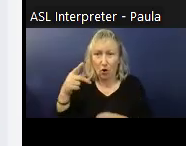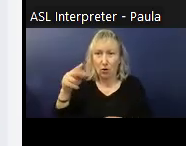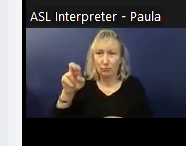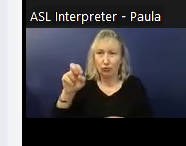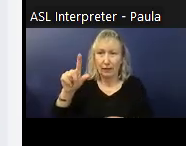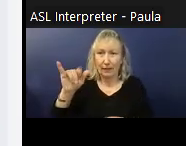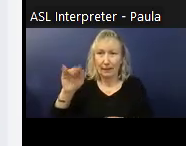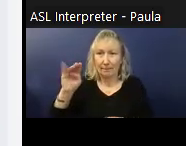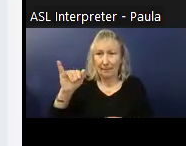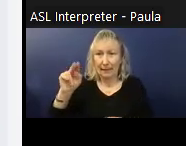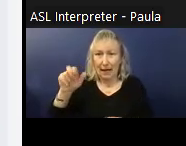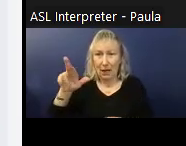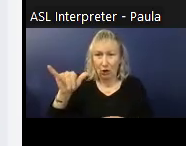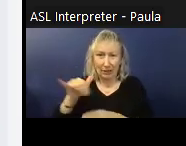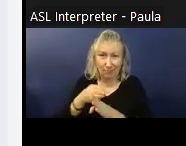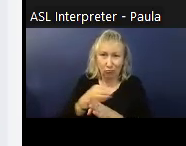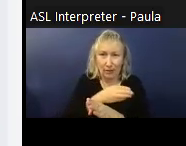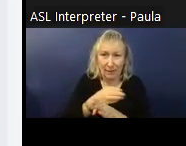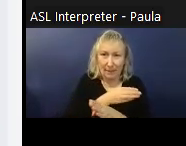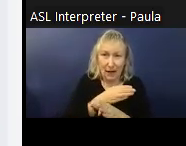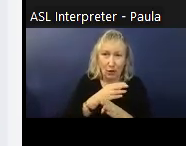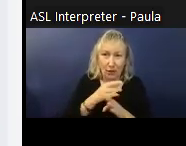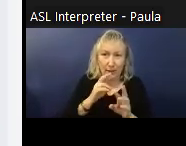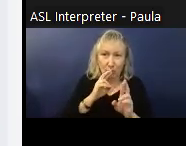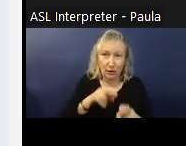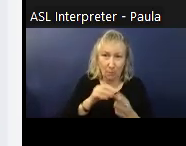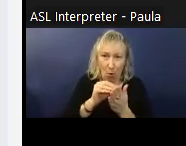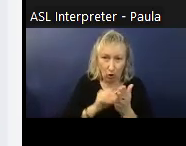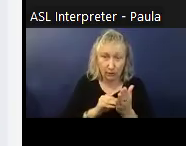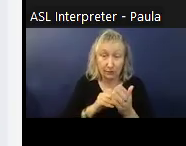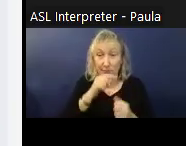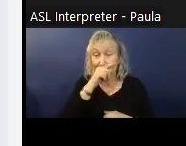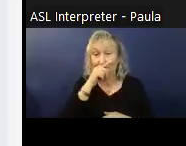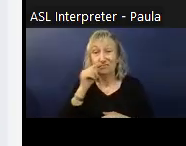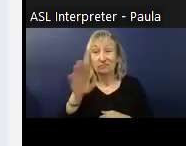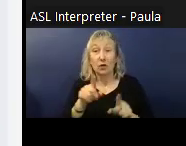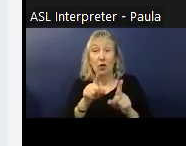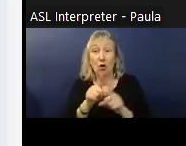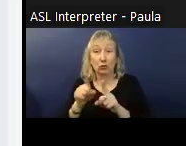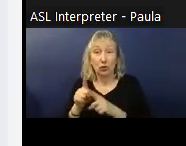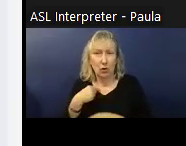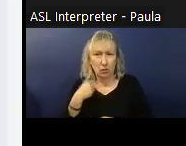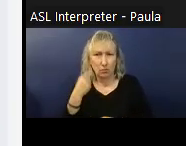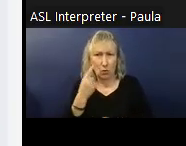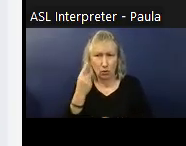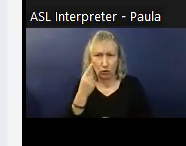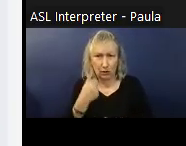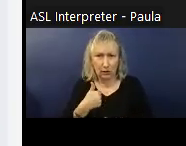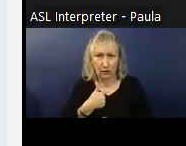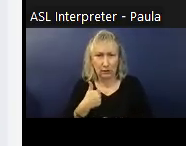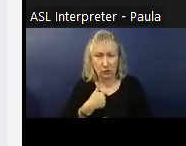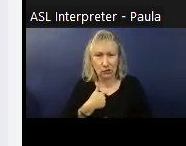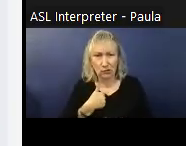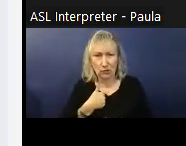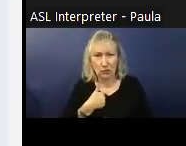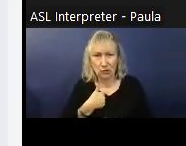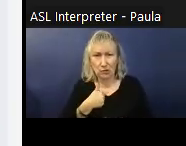And then I also had just a question around the like the timeline.